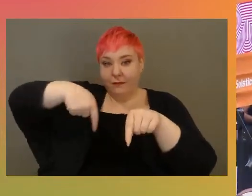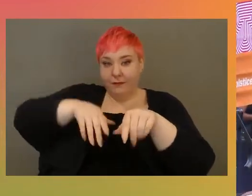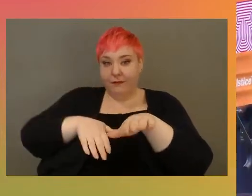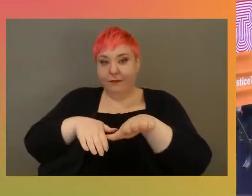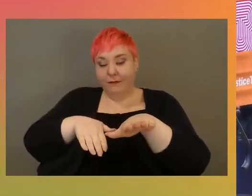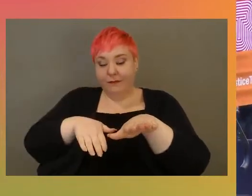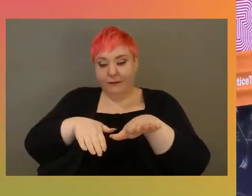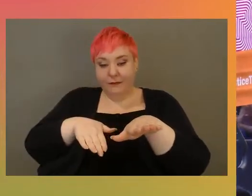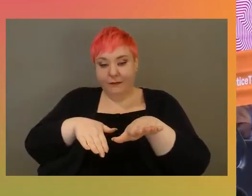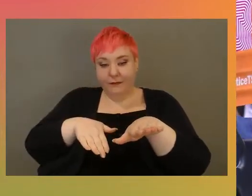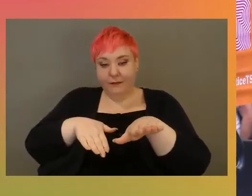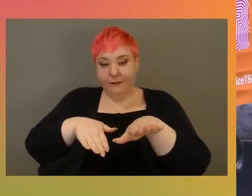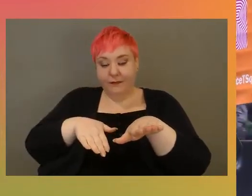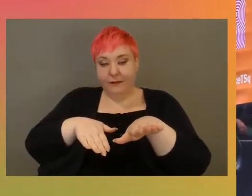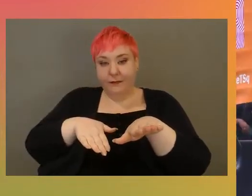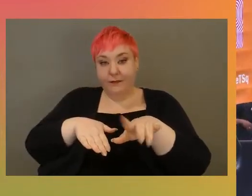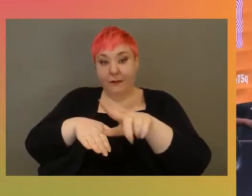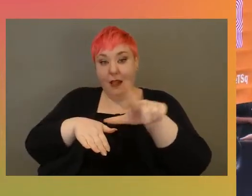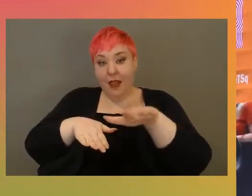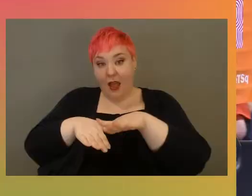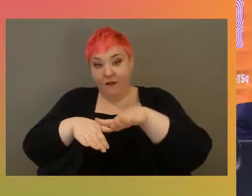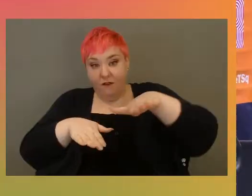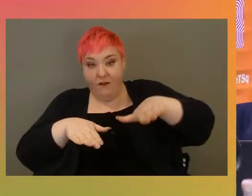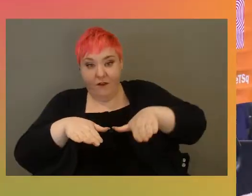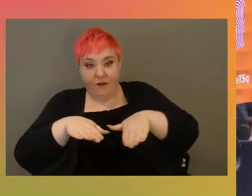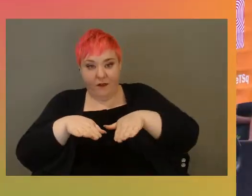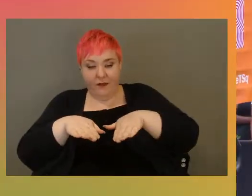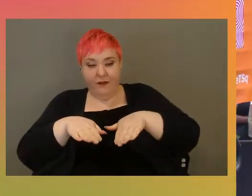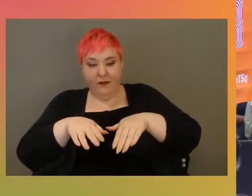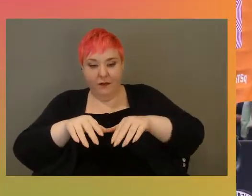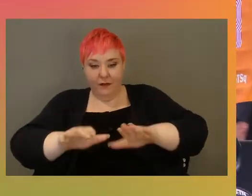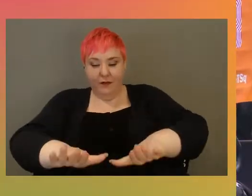FORWARD.